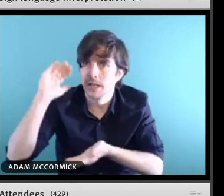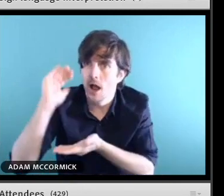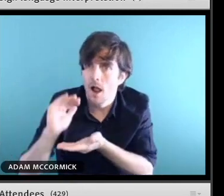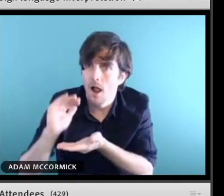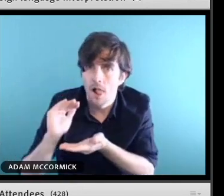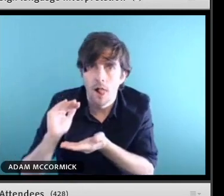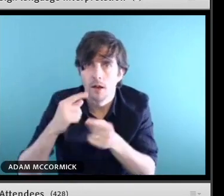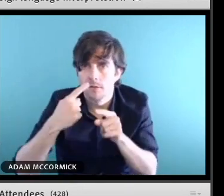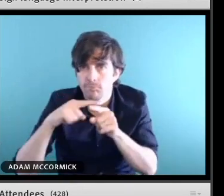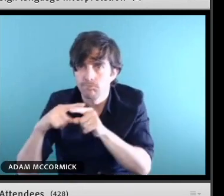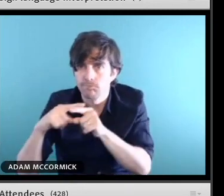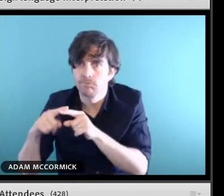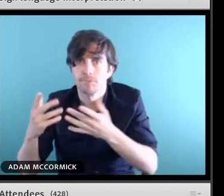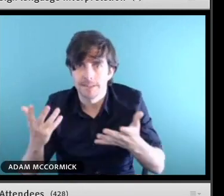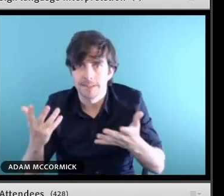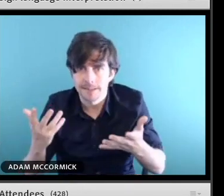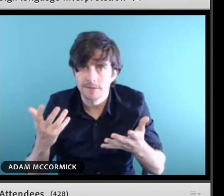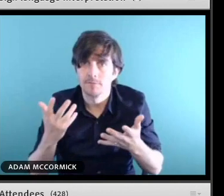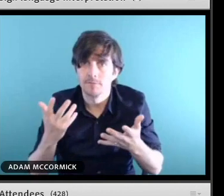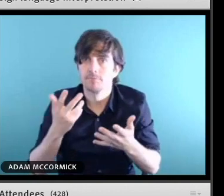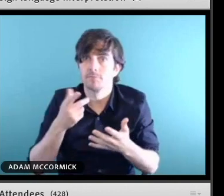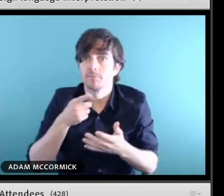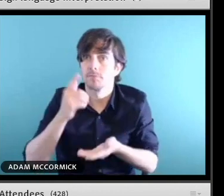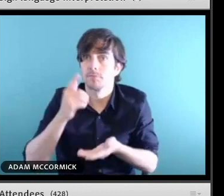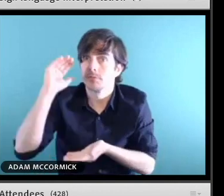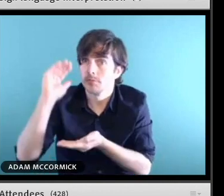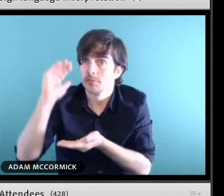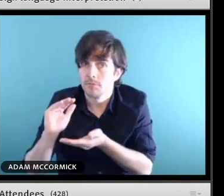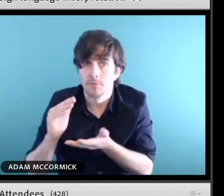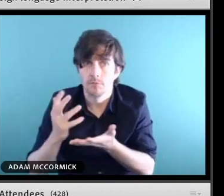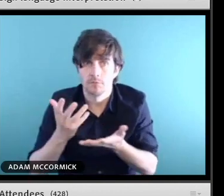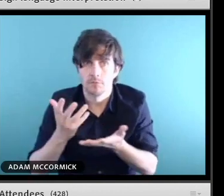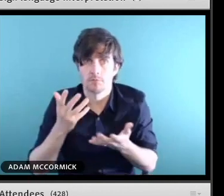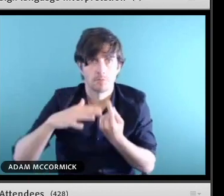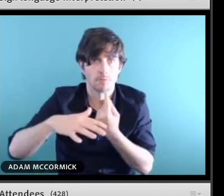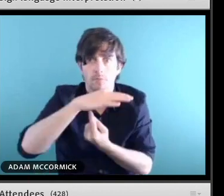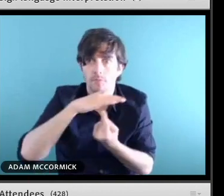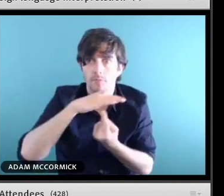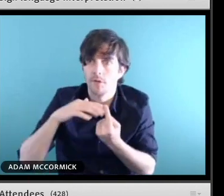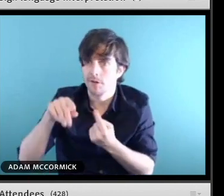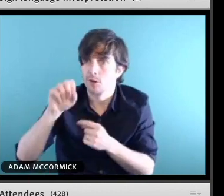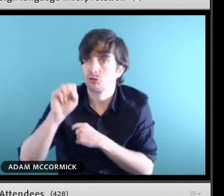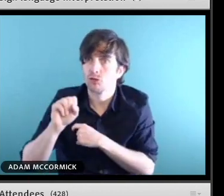you pay for the seats you are using and the seat that is left empty. That has affected